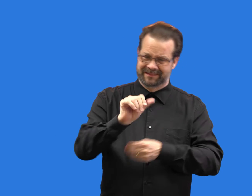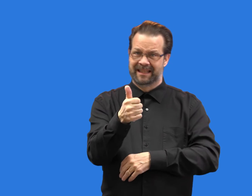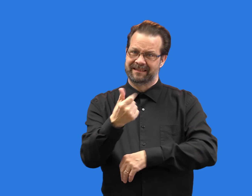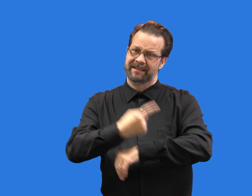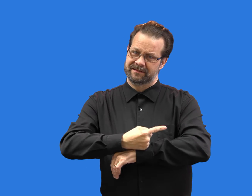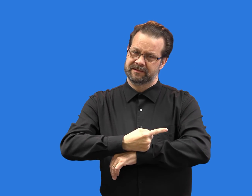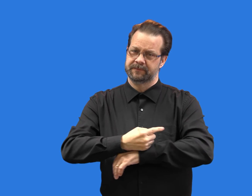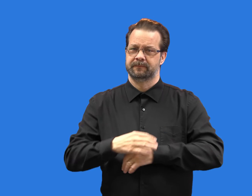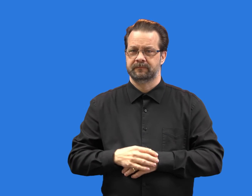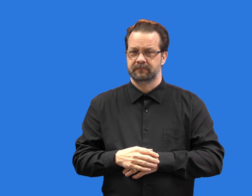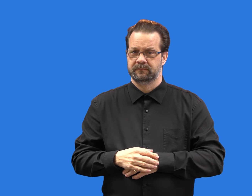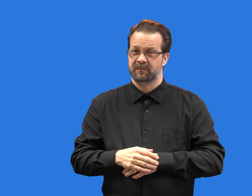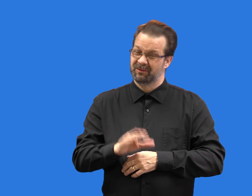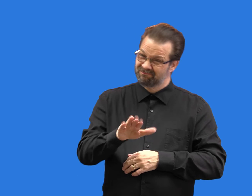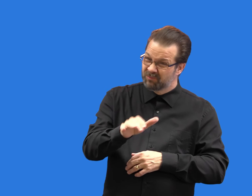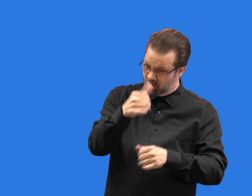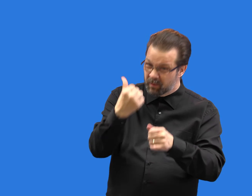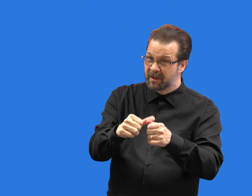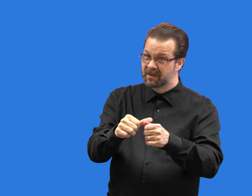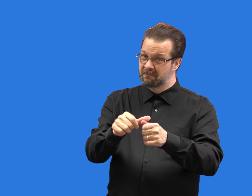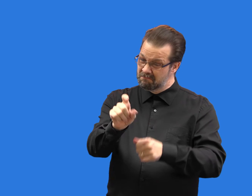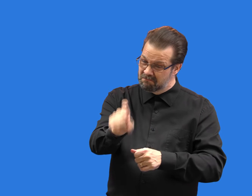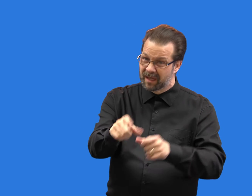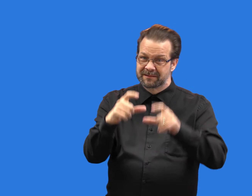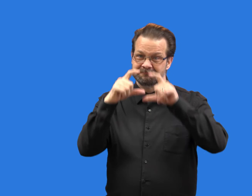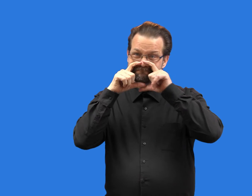Make sure the mask covers your nose and mouth.